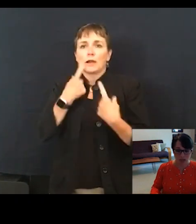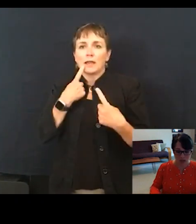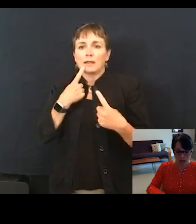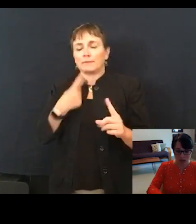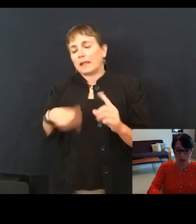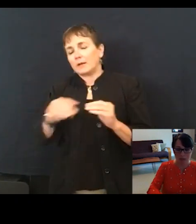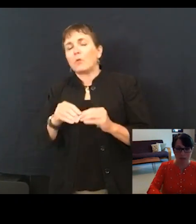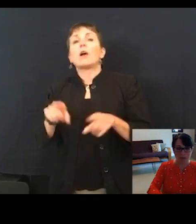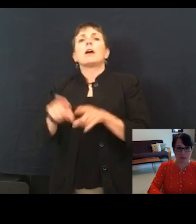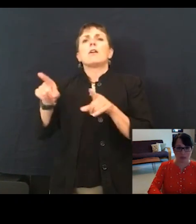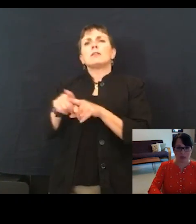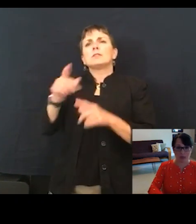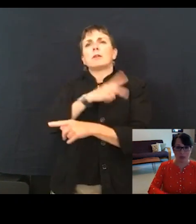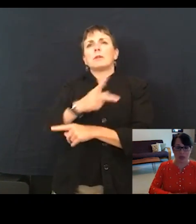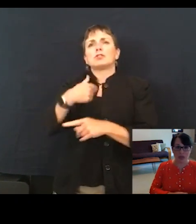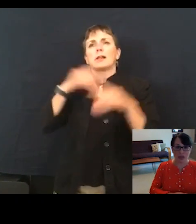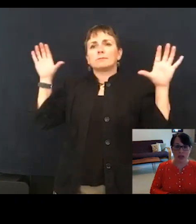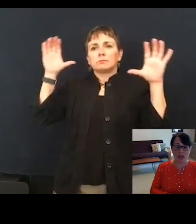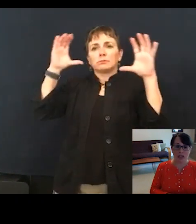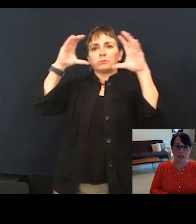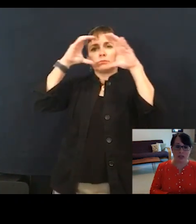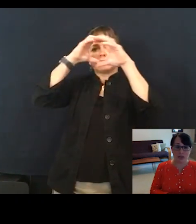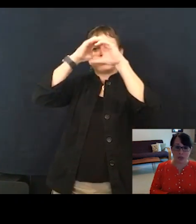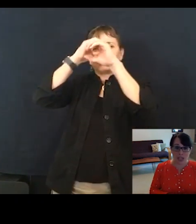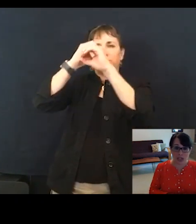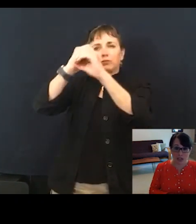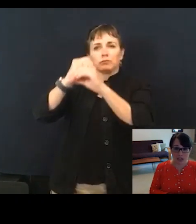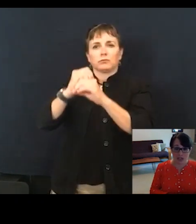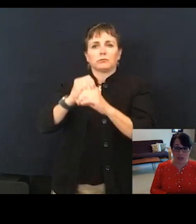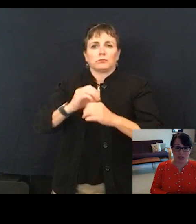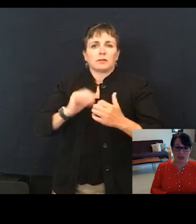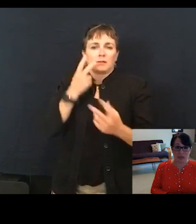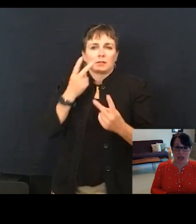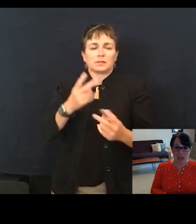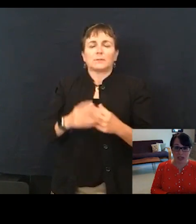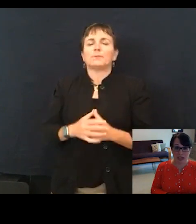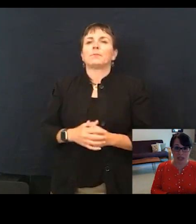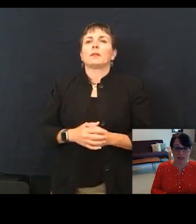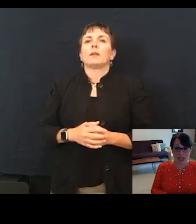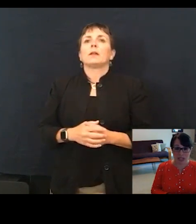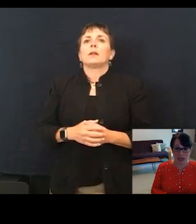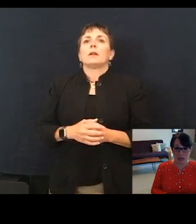phenomenon. So it's mutations in a gene called myosin 7A which